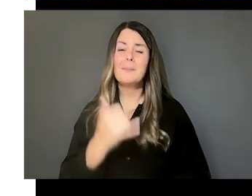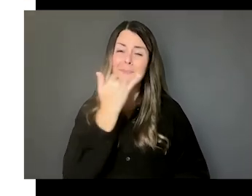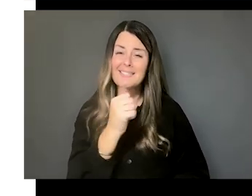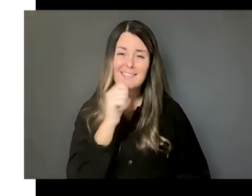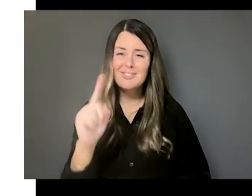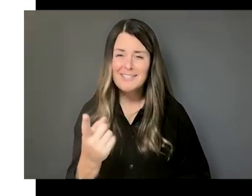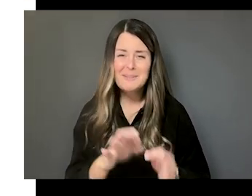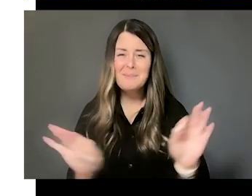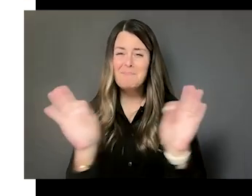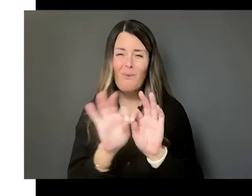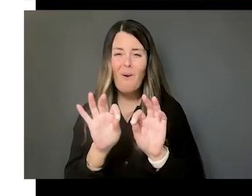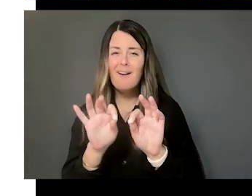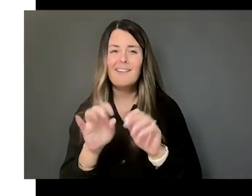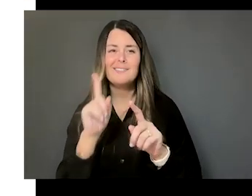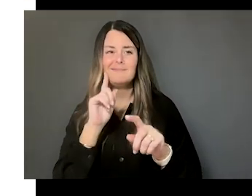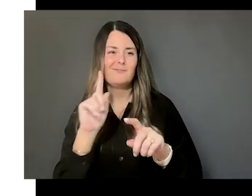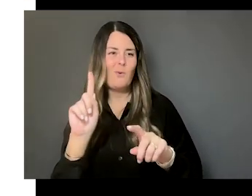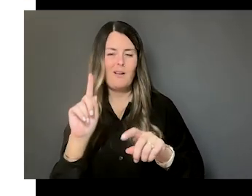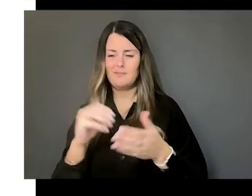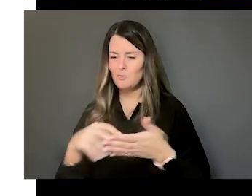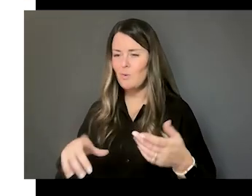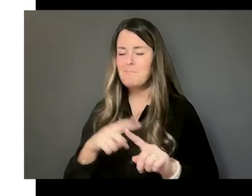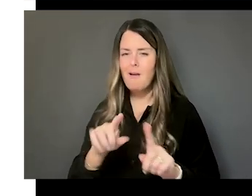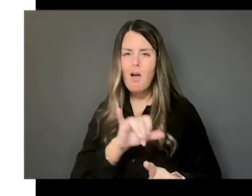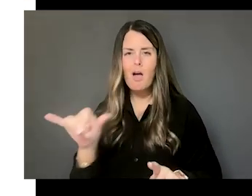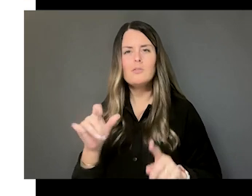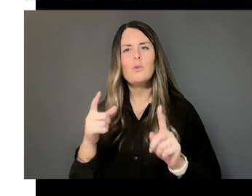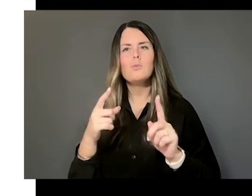to normalize with students, but they're also important to normalize with teachers.